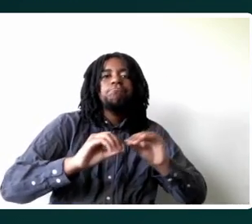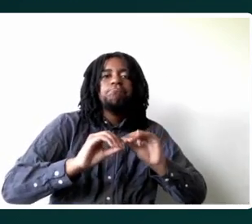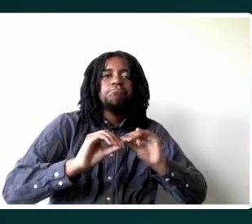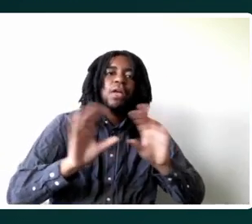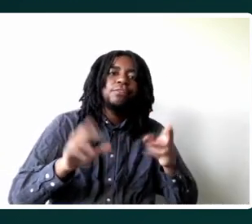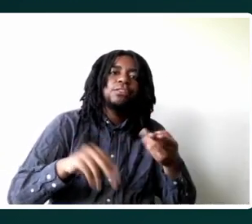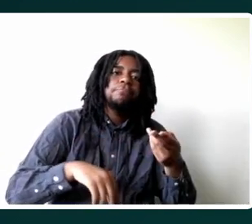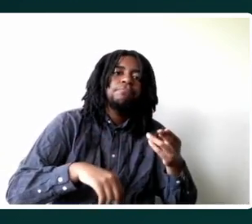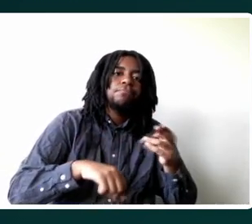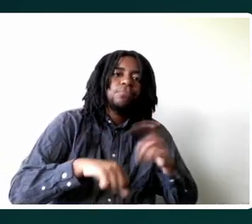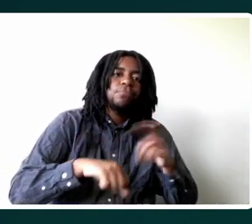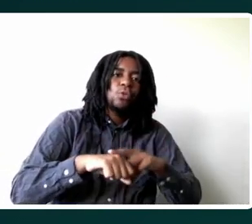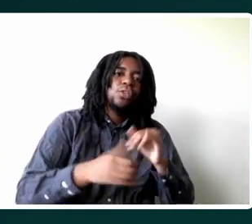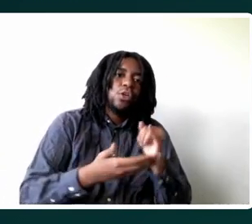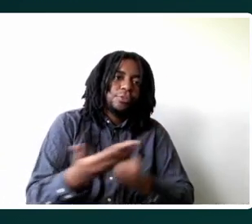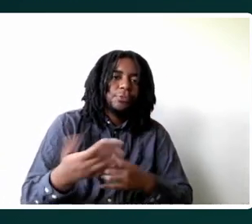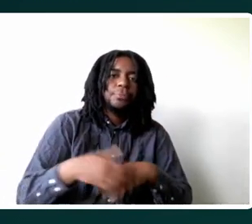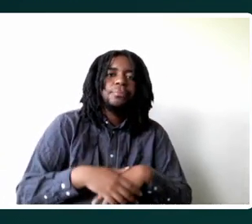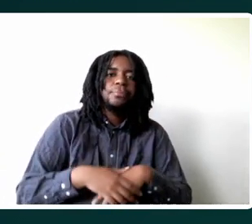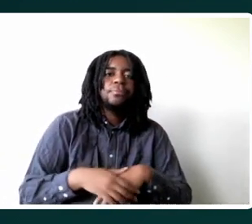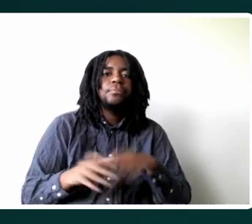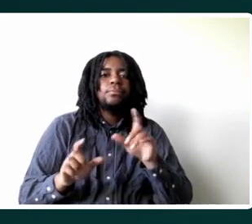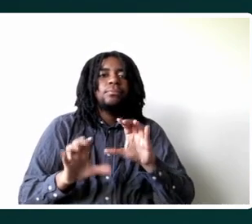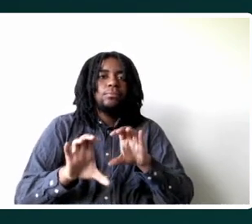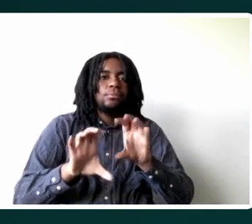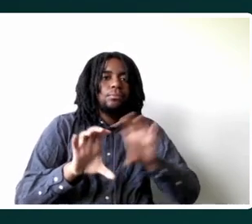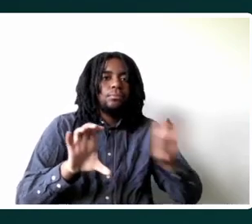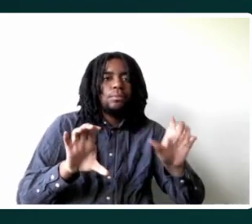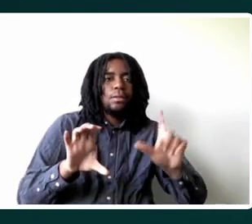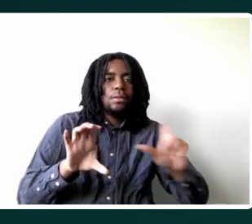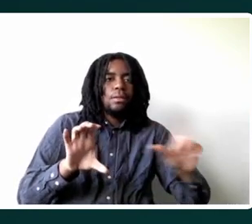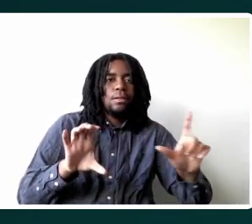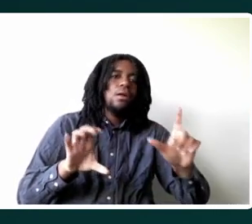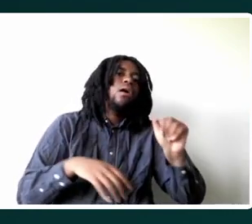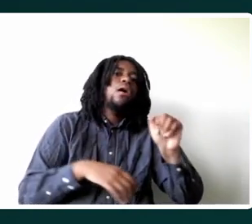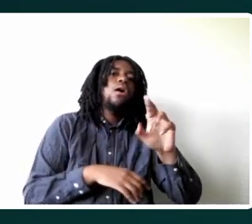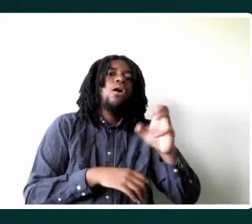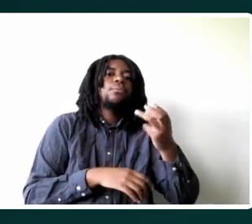There on the left is Armstrong Manual Training School, or what later becomes known as Armstrong